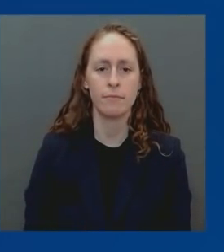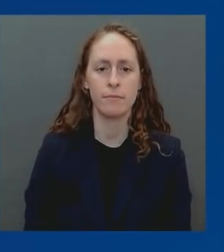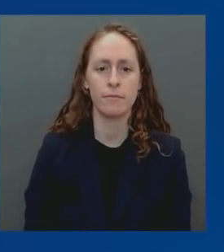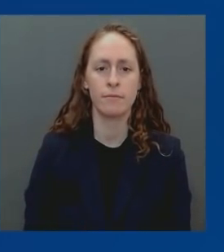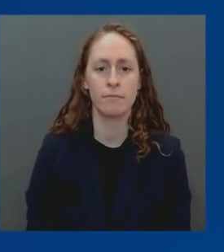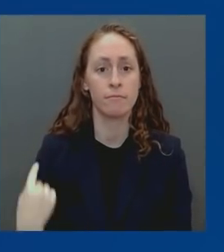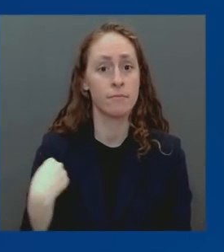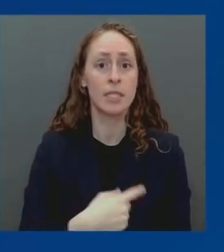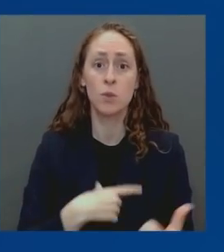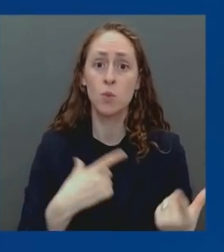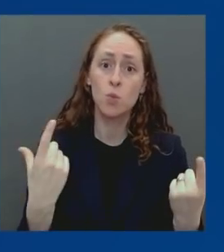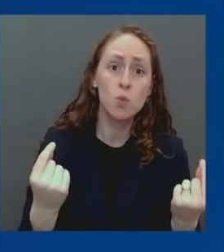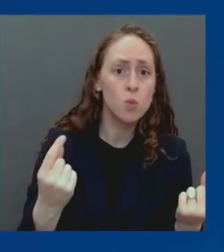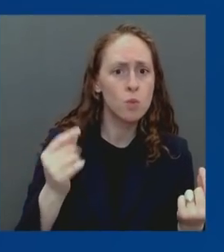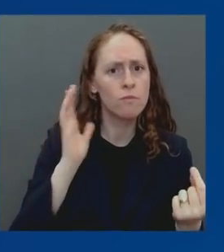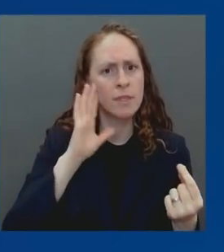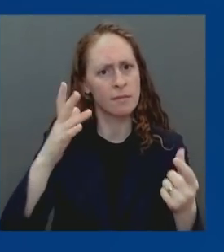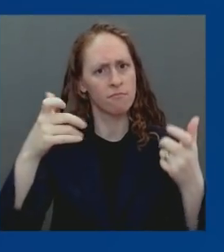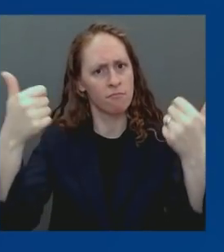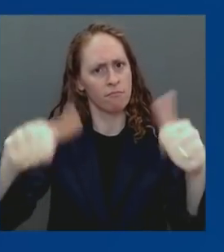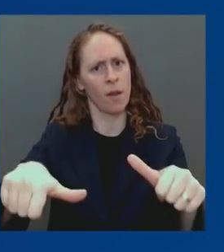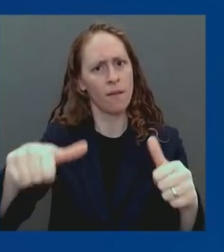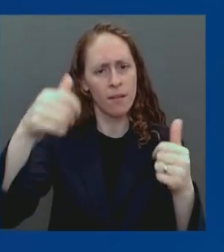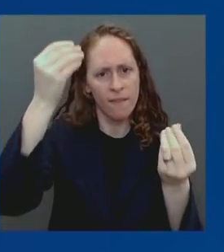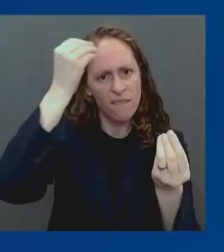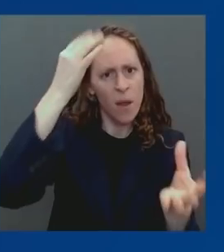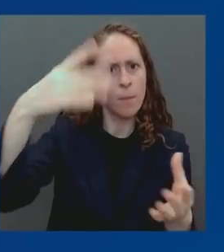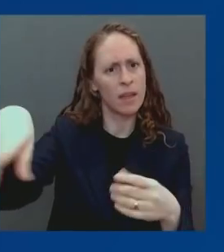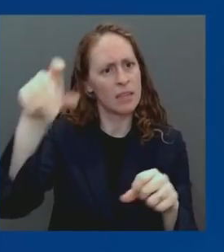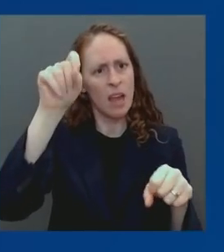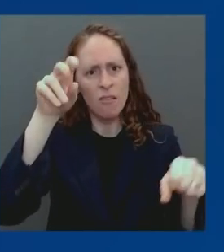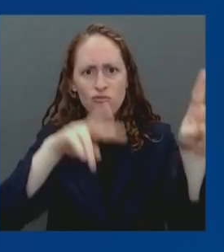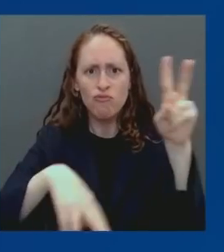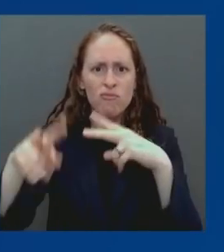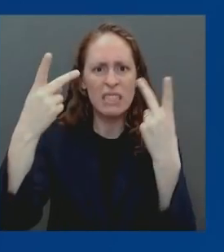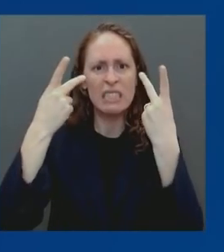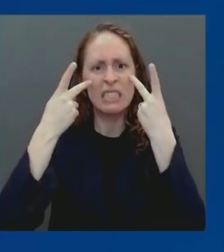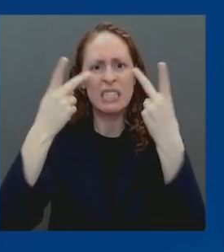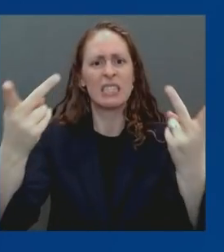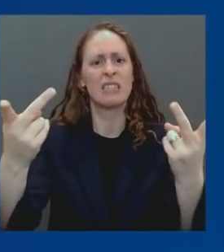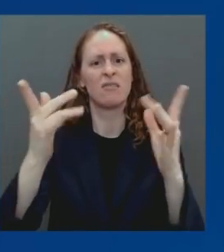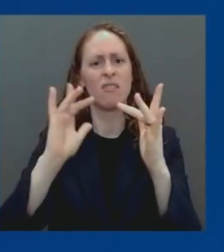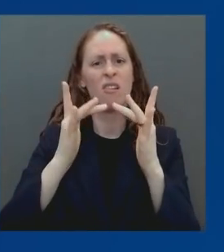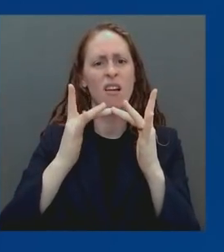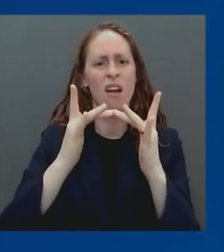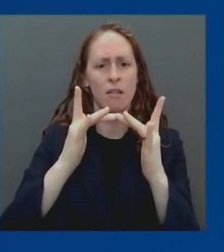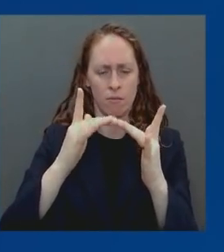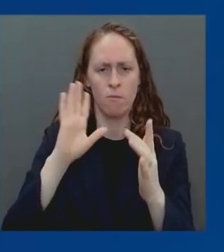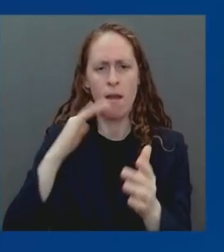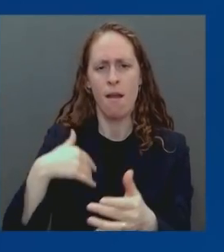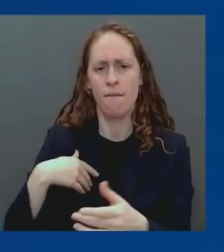for a transparent discussion of the data. The FDA will then render its opinion, after which the CDC and its advisory group